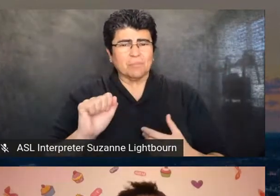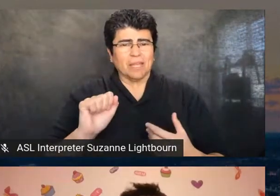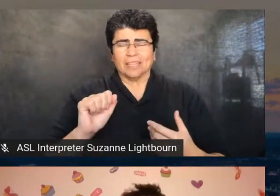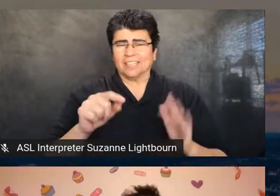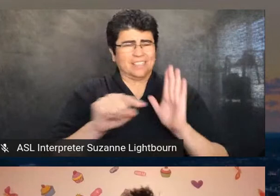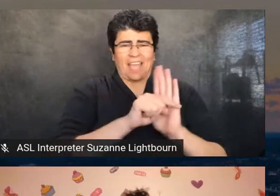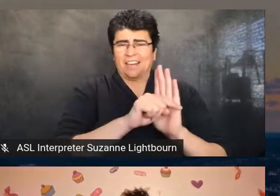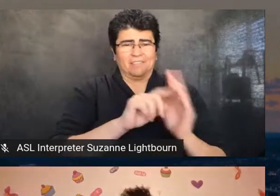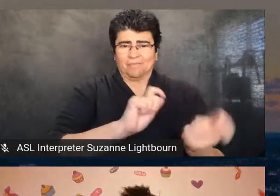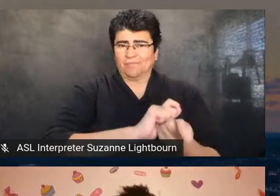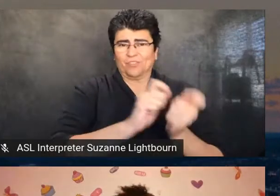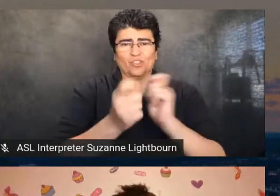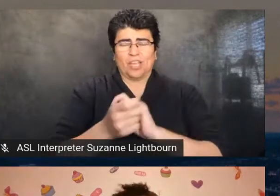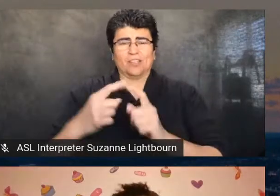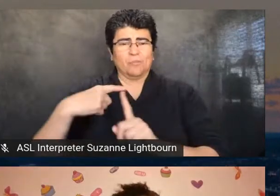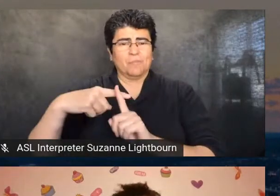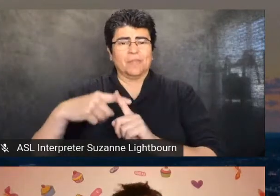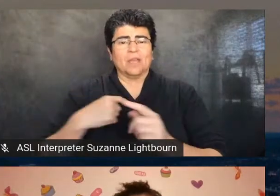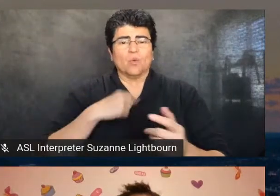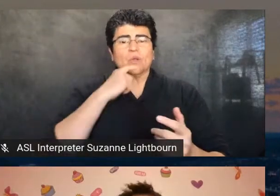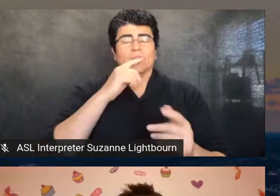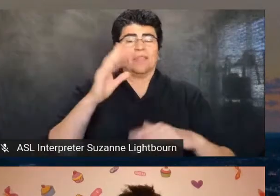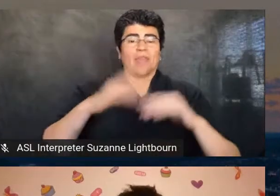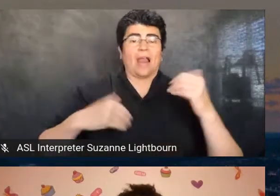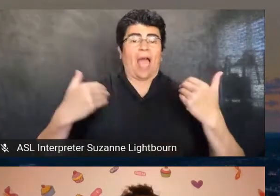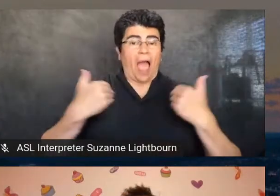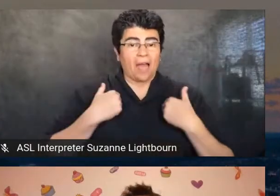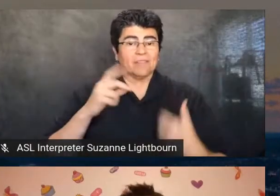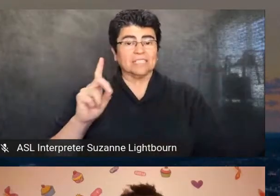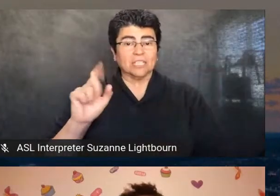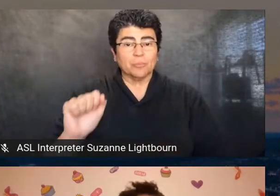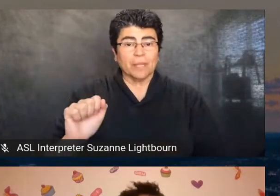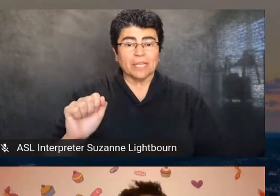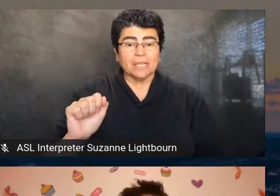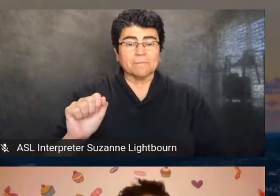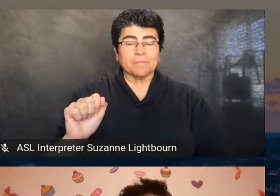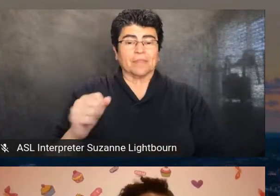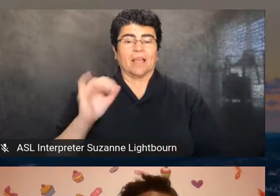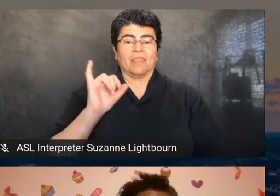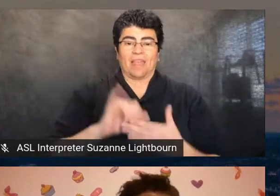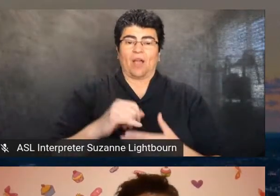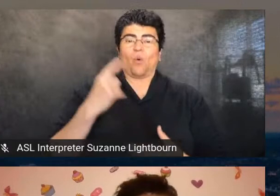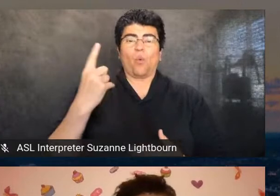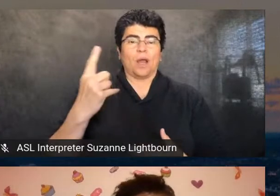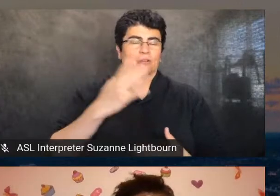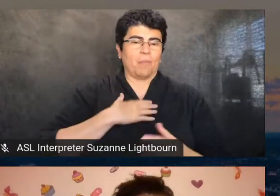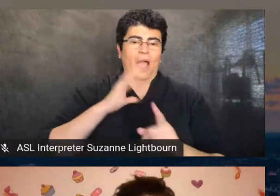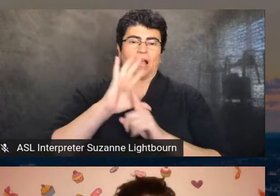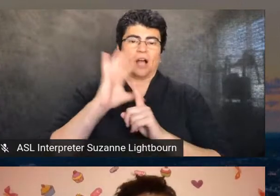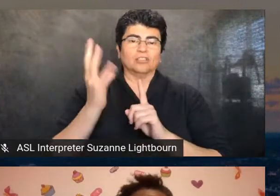as opposed to having a disability isn't one of my cultural identities.